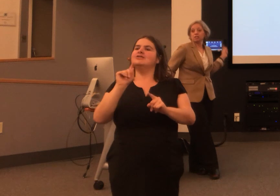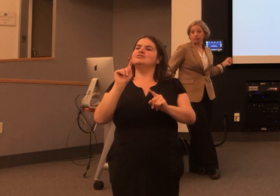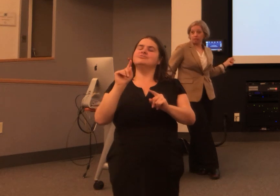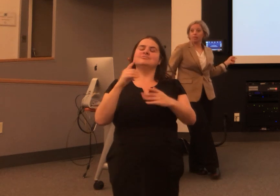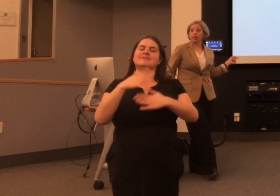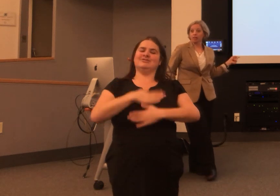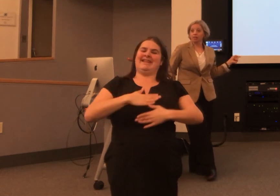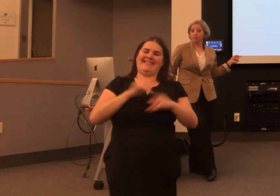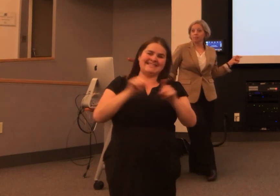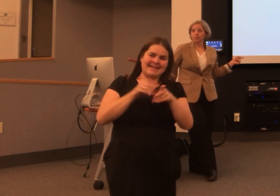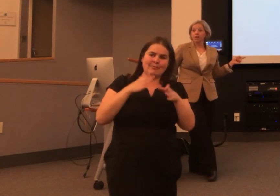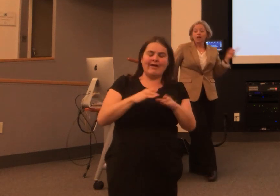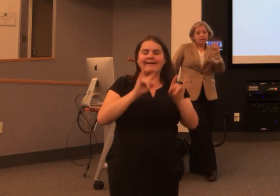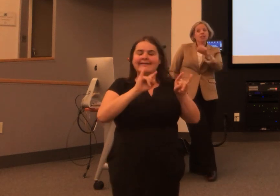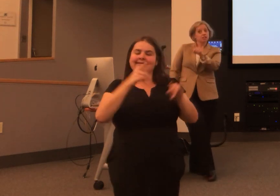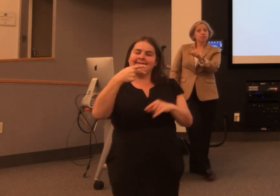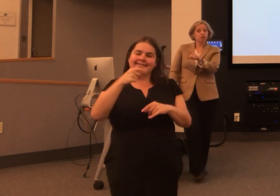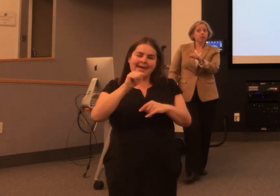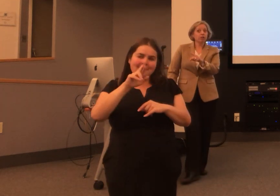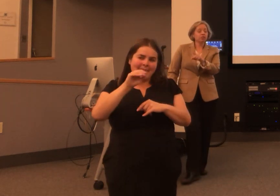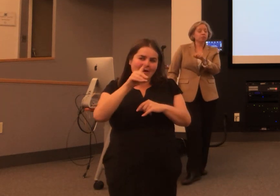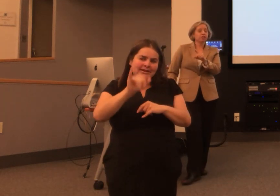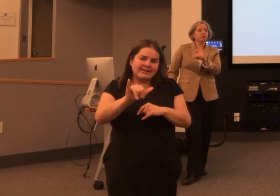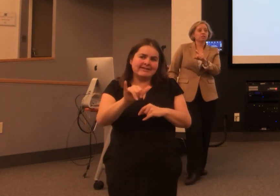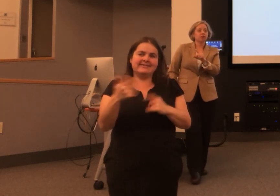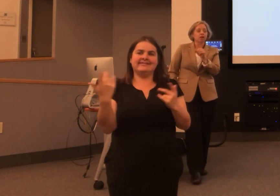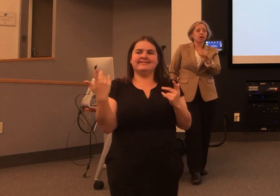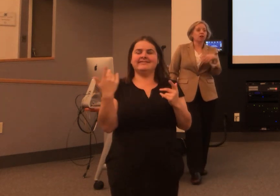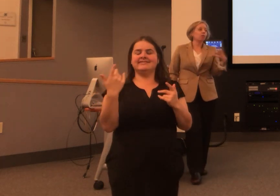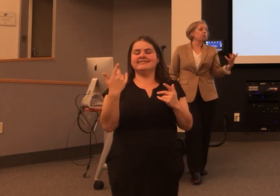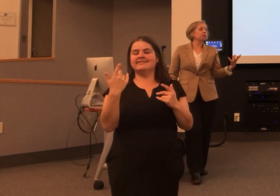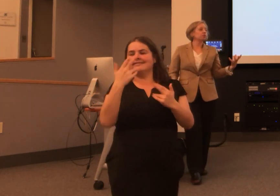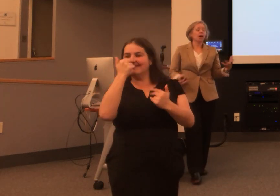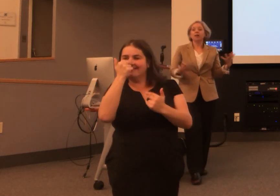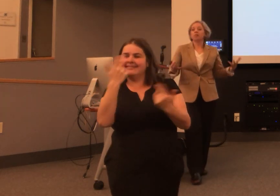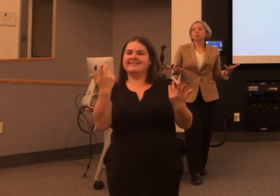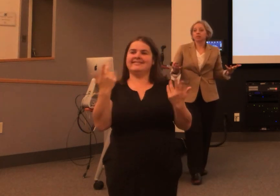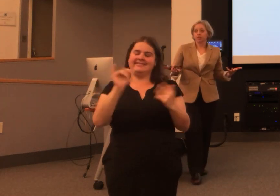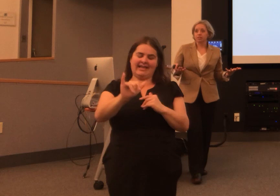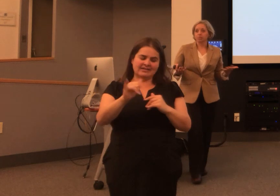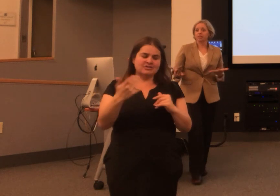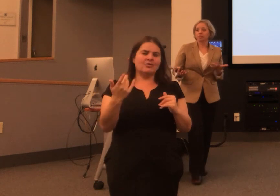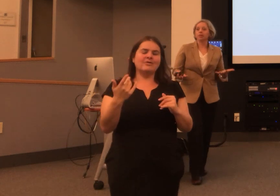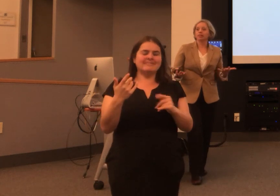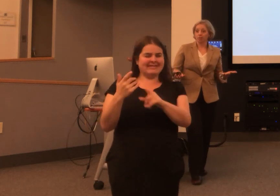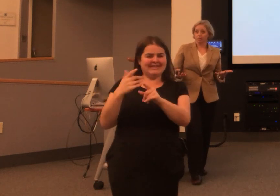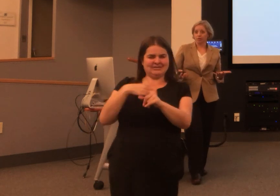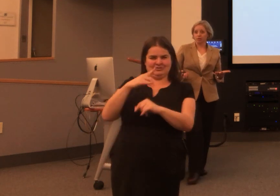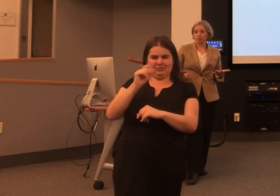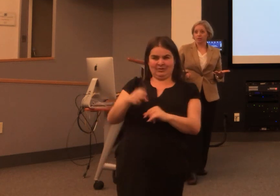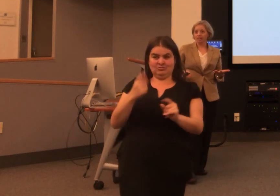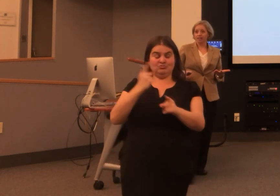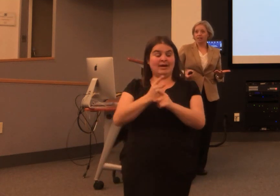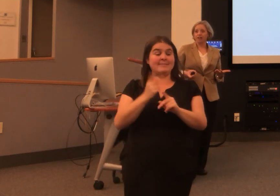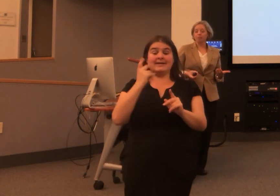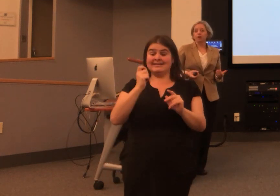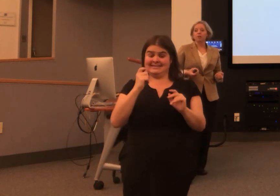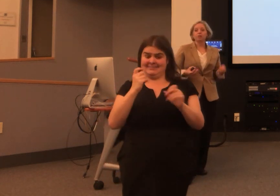he's making a parody. And it's a great question because we try, everybody tries, to make some money off of what they're doing.